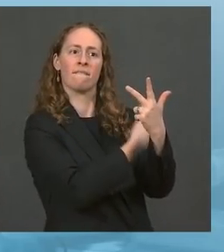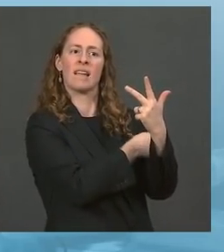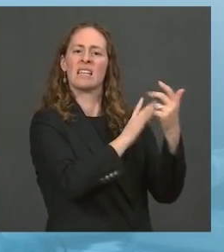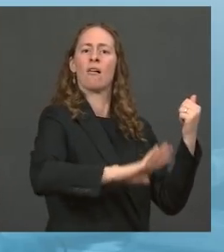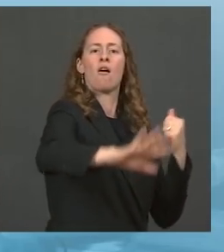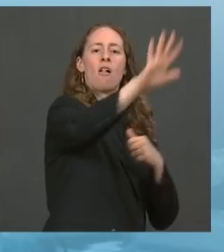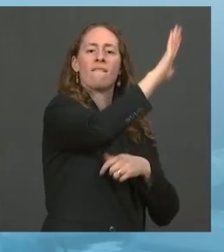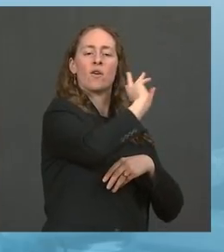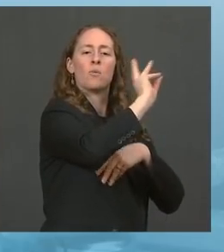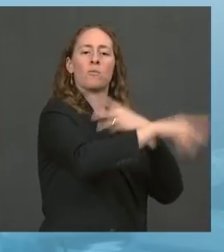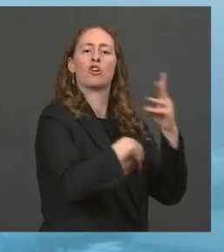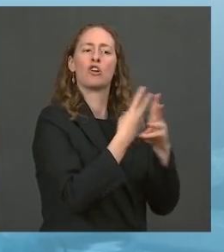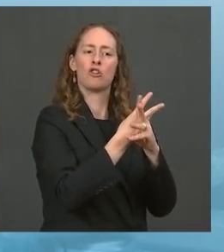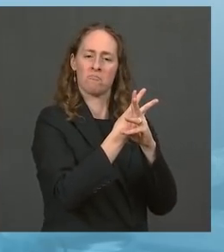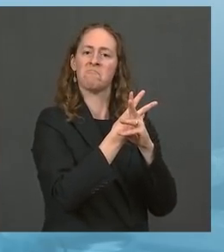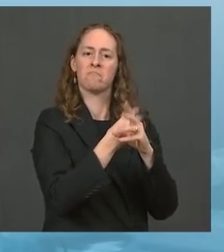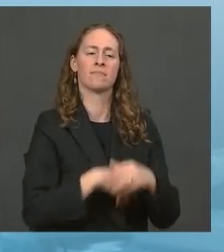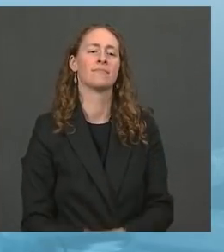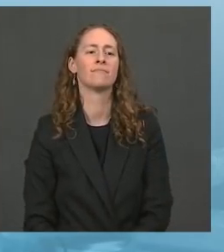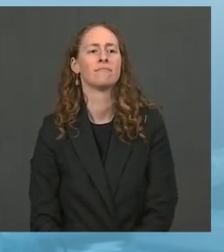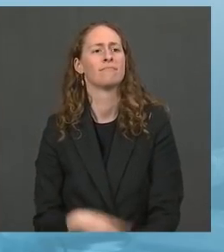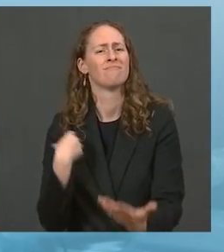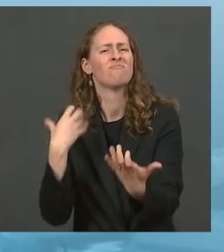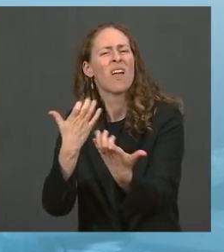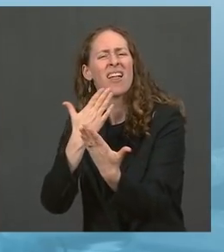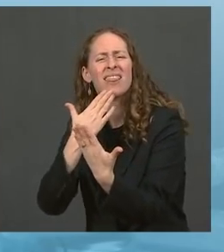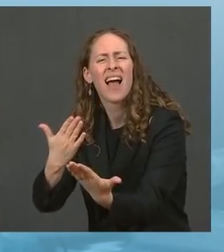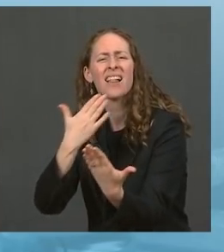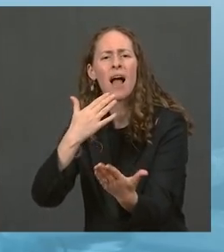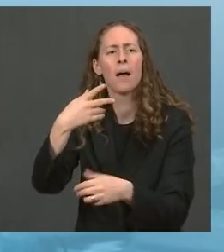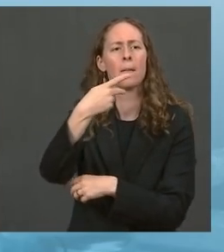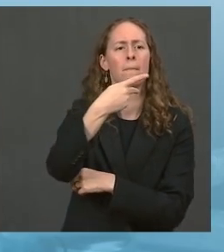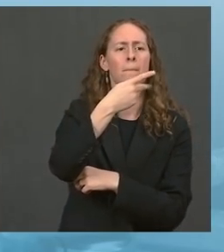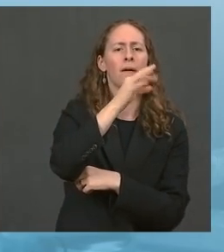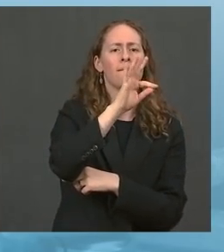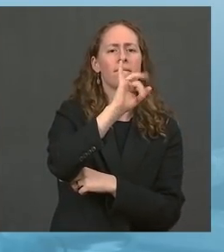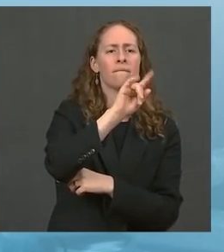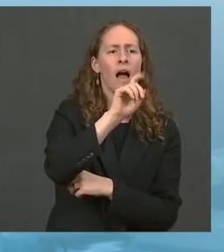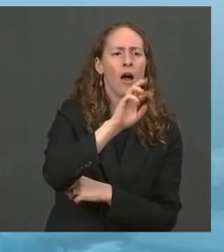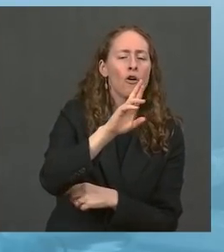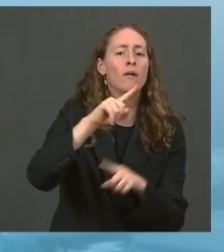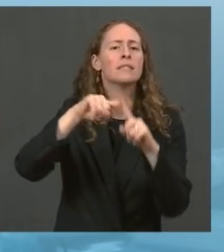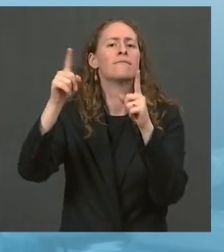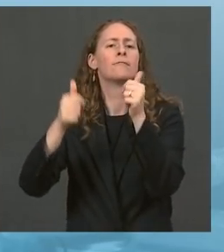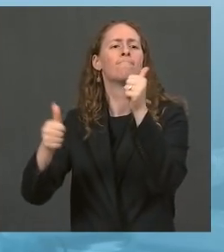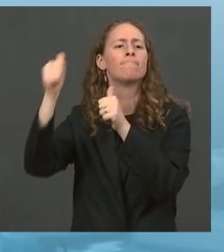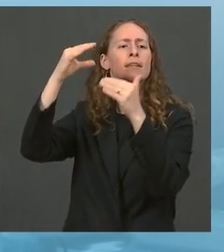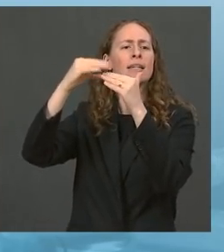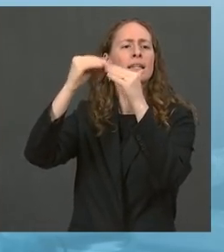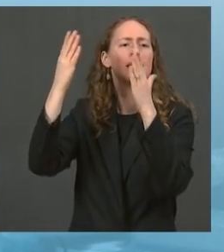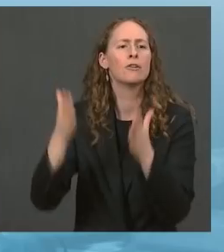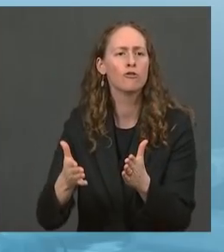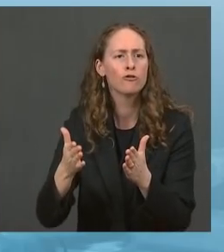I want to thank Pfizer and its CEO and chairman, Albert. Albert has been a good friend and has been helpful.